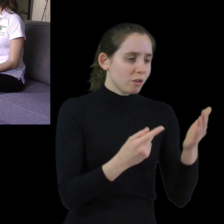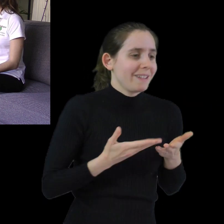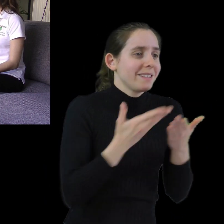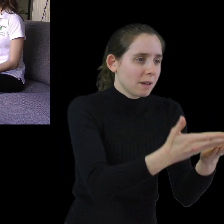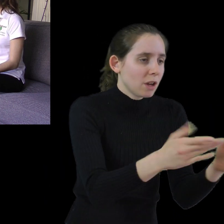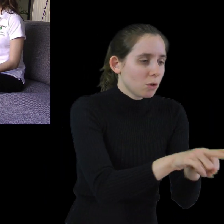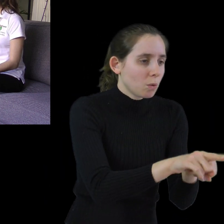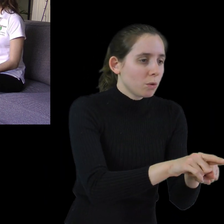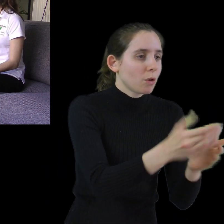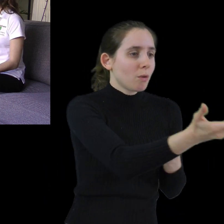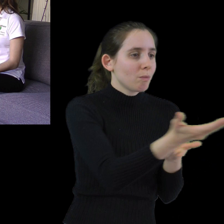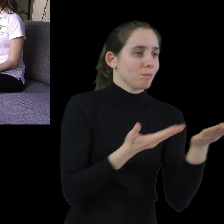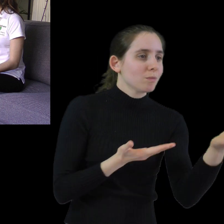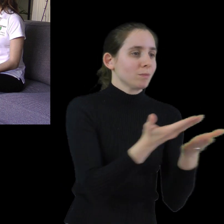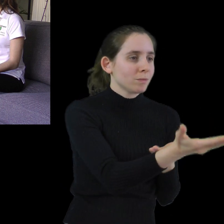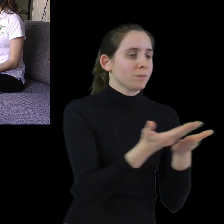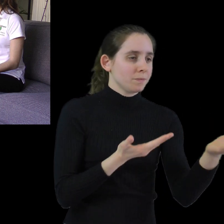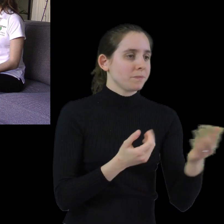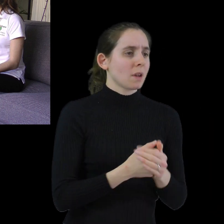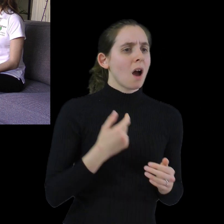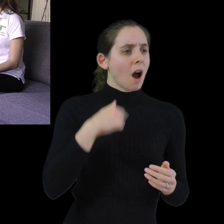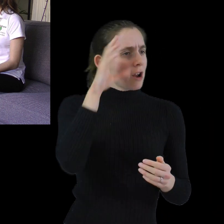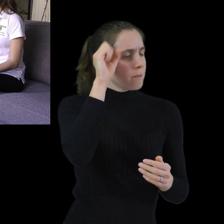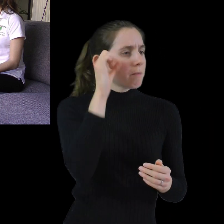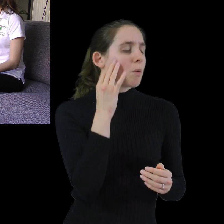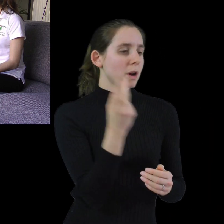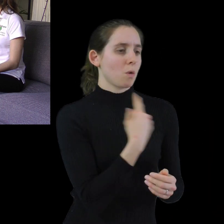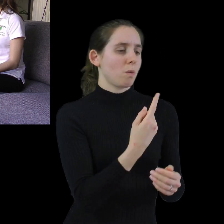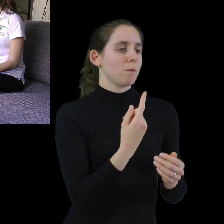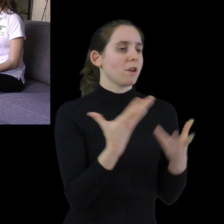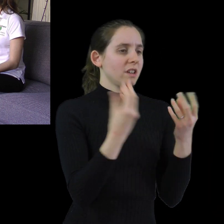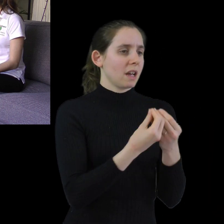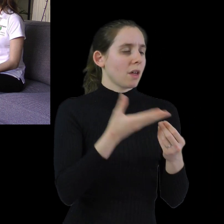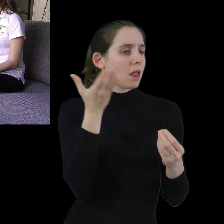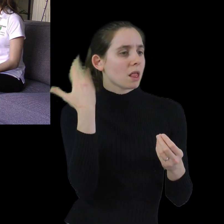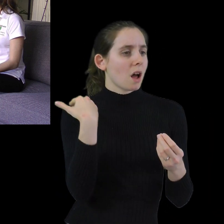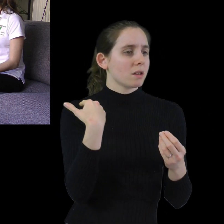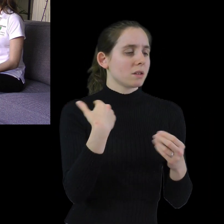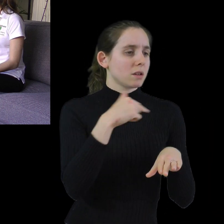this it's two-way. I remember I think when we were together last time down at